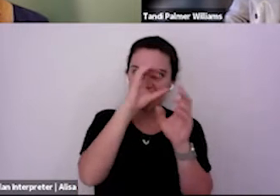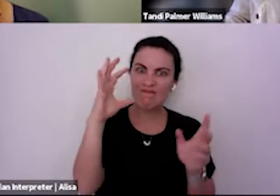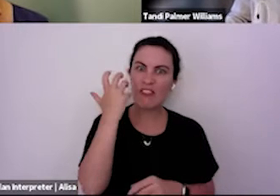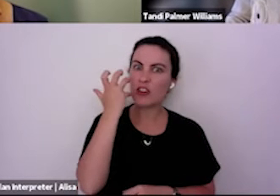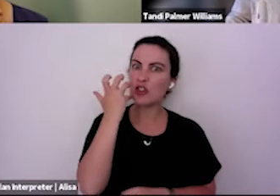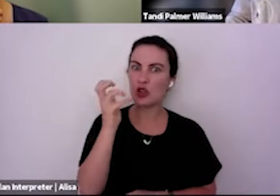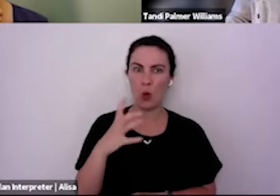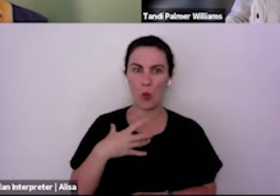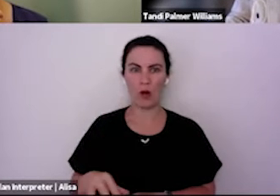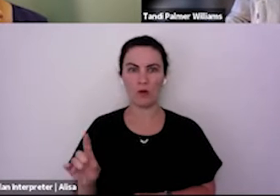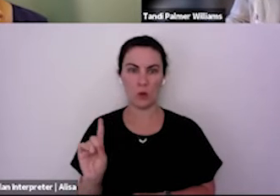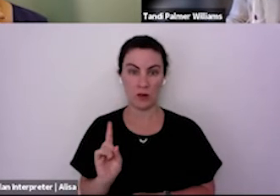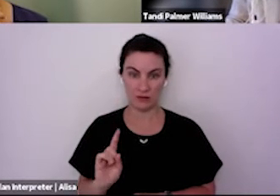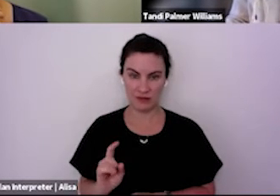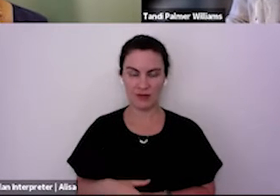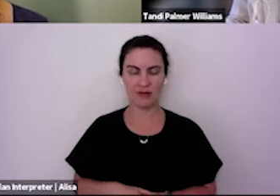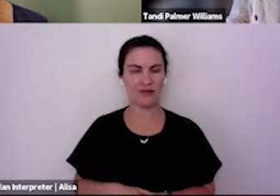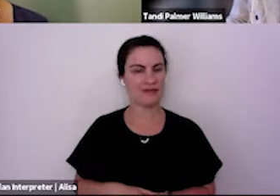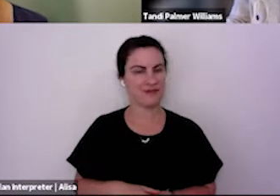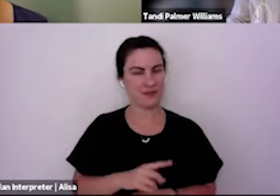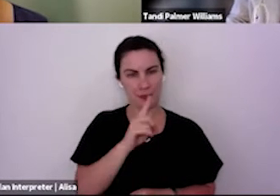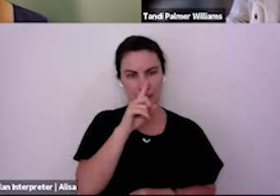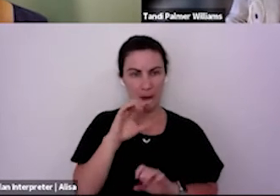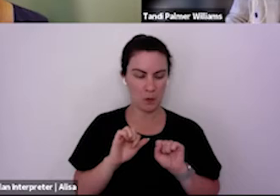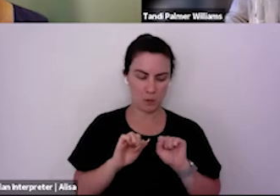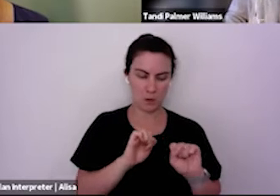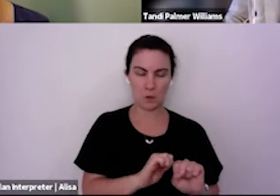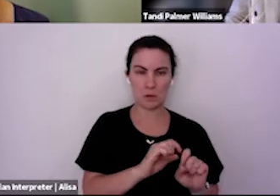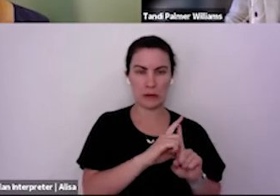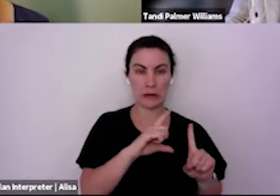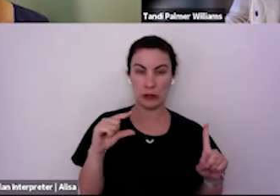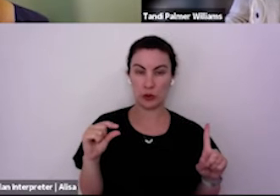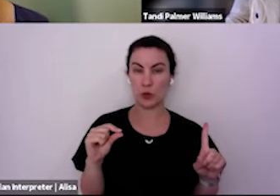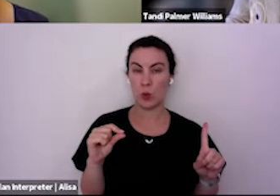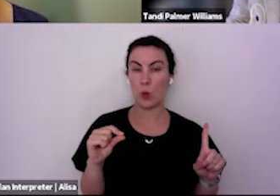What we know about digital devotees in the selective and supportive segment it's often